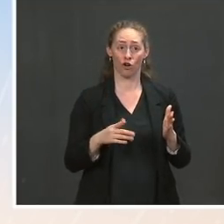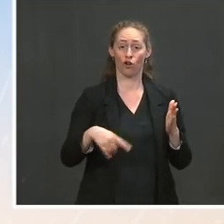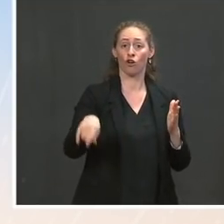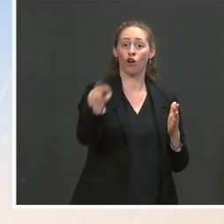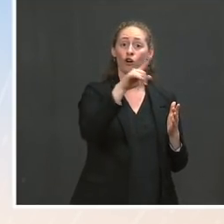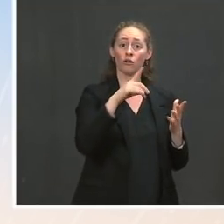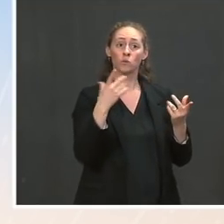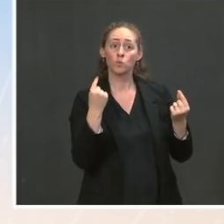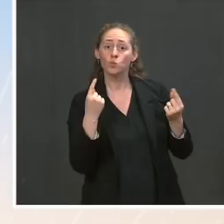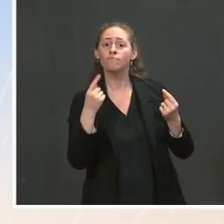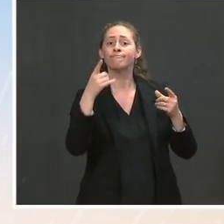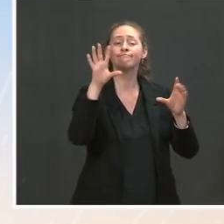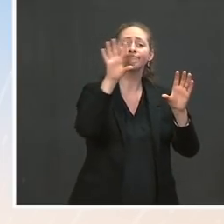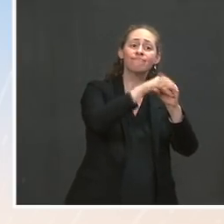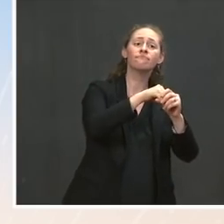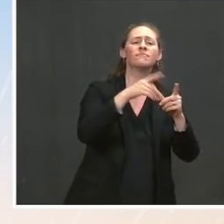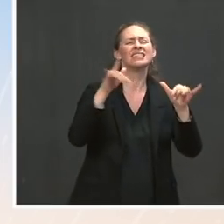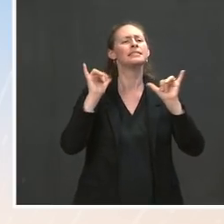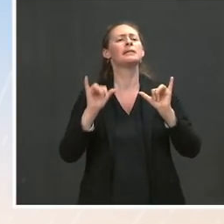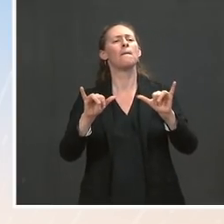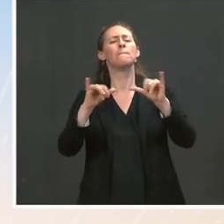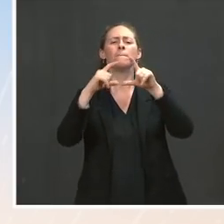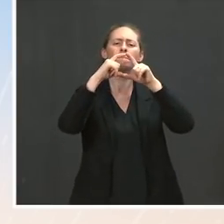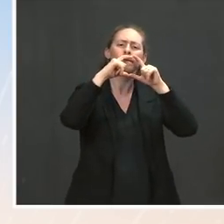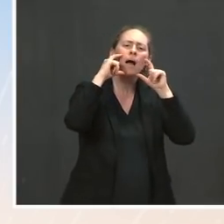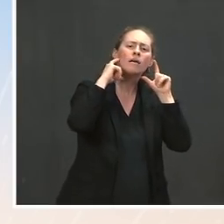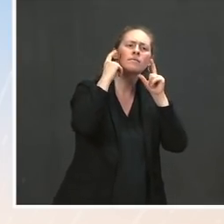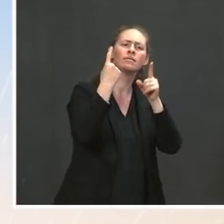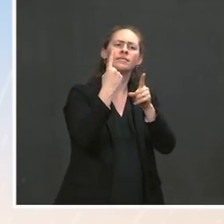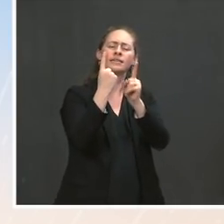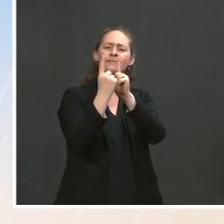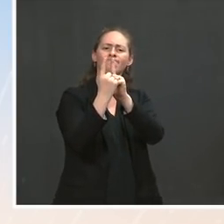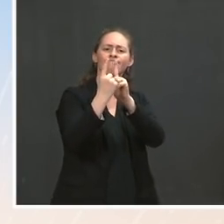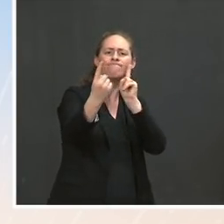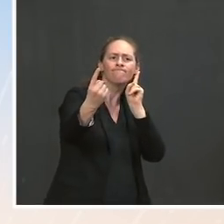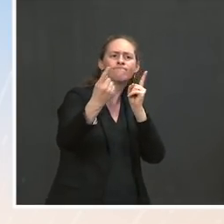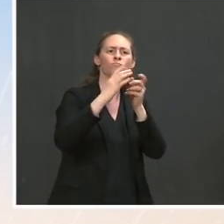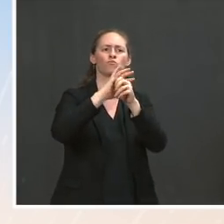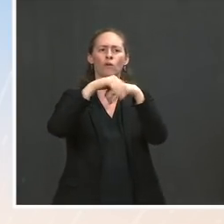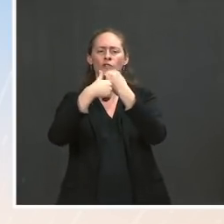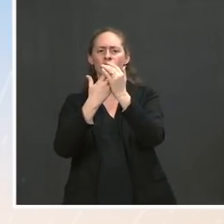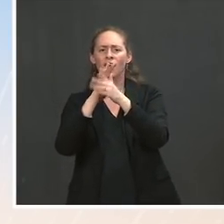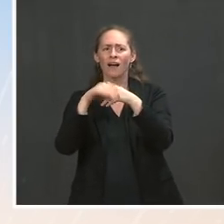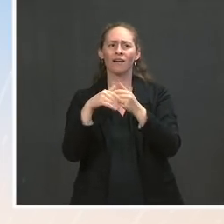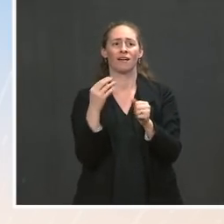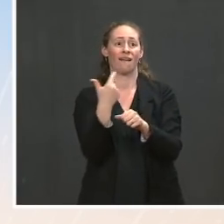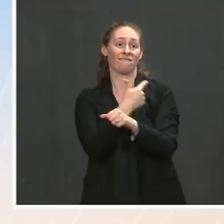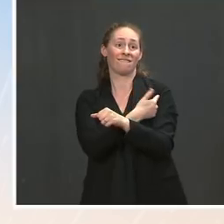social distancing, washing hands, and certainly getting the vaccine when they have access. Go ahead.